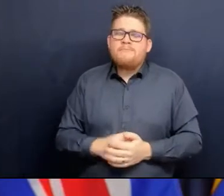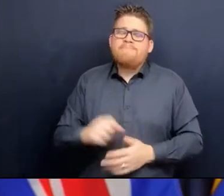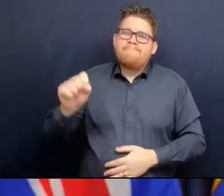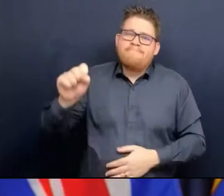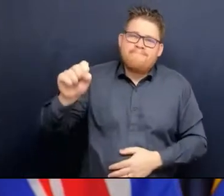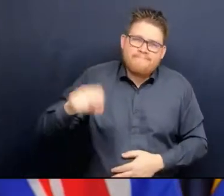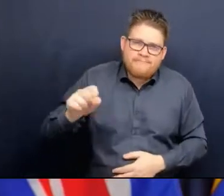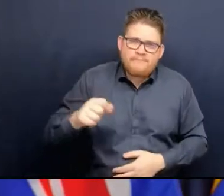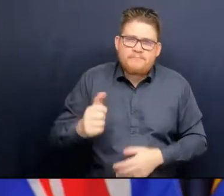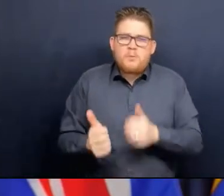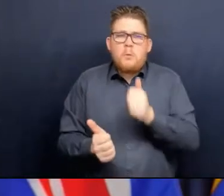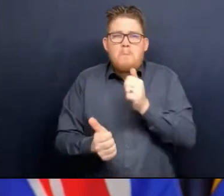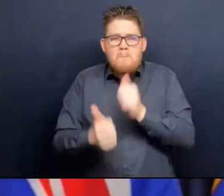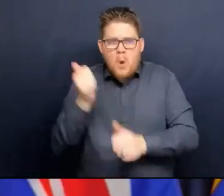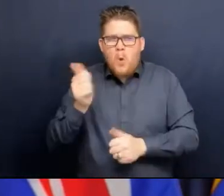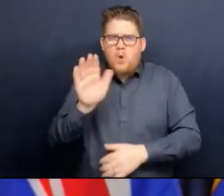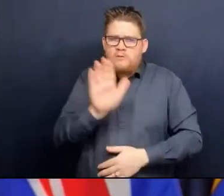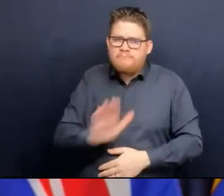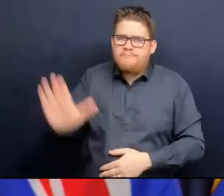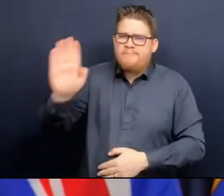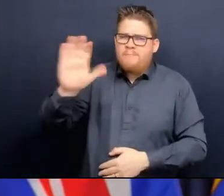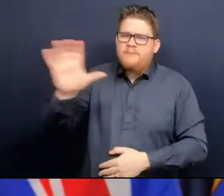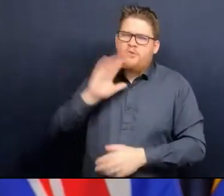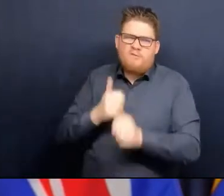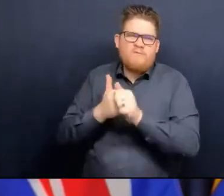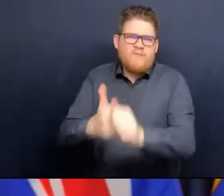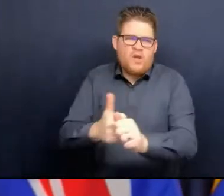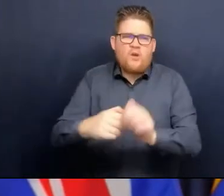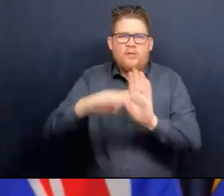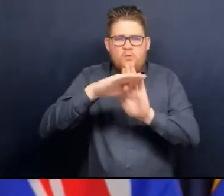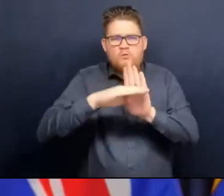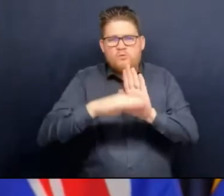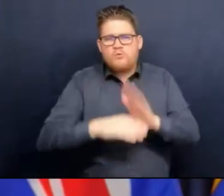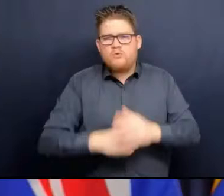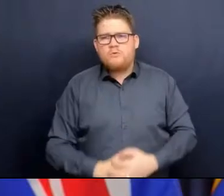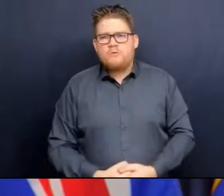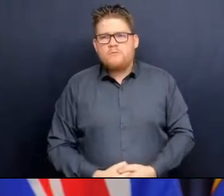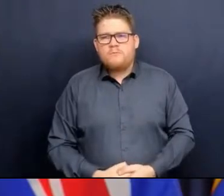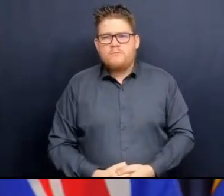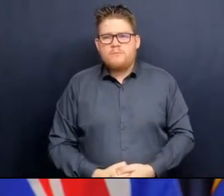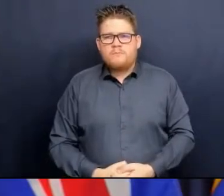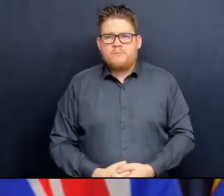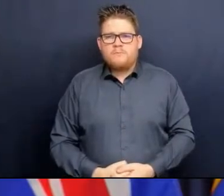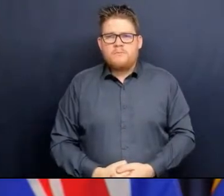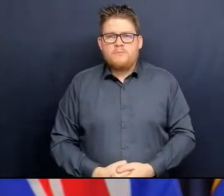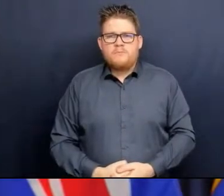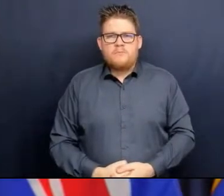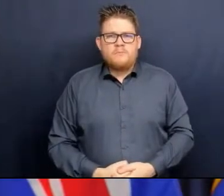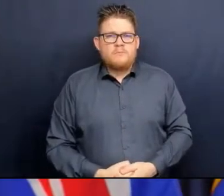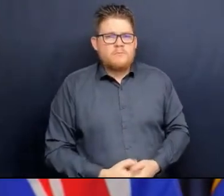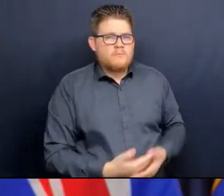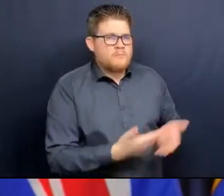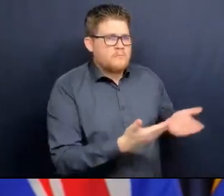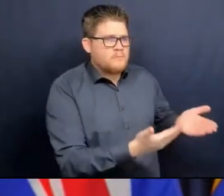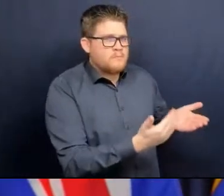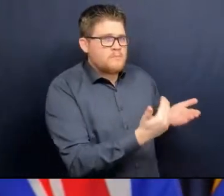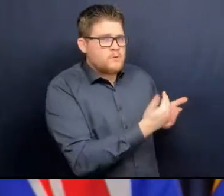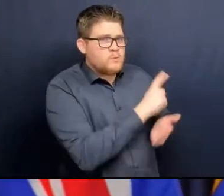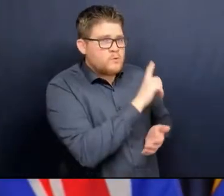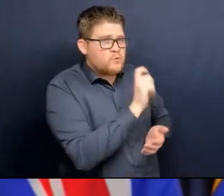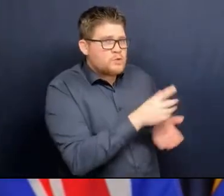they are Next question goes to